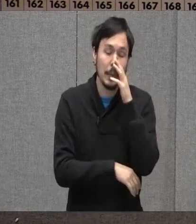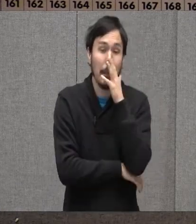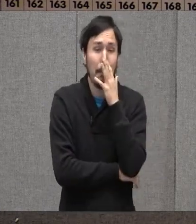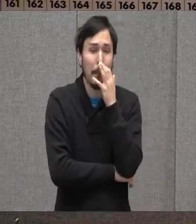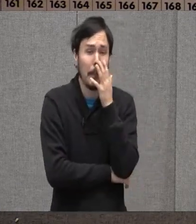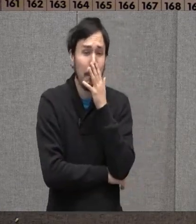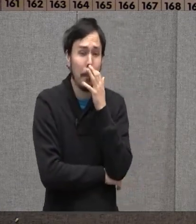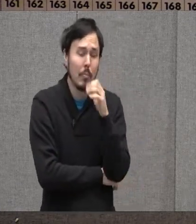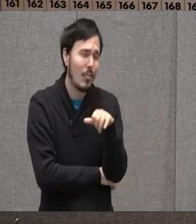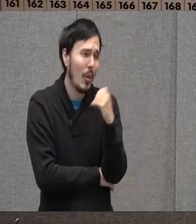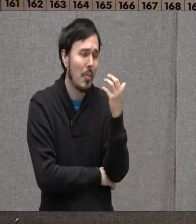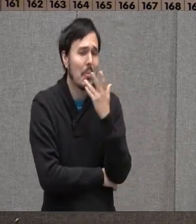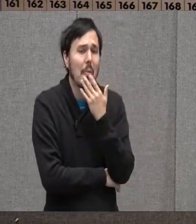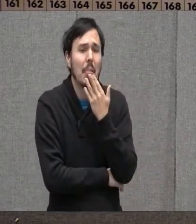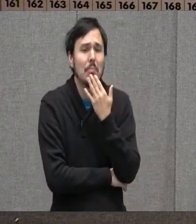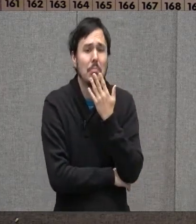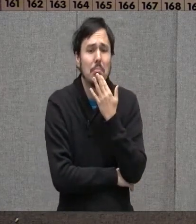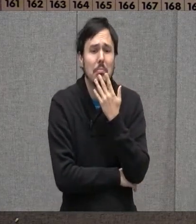I need another color. Other pocket.